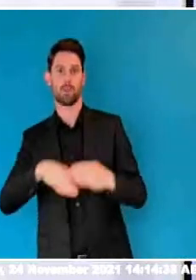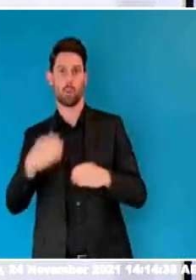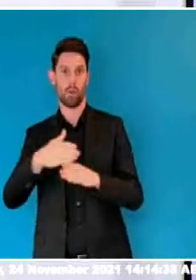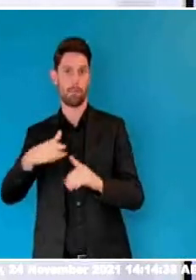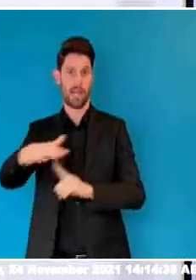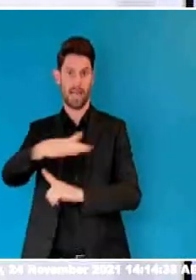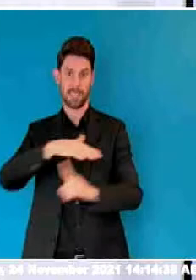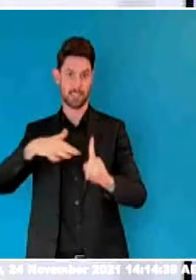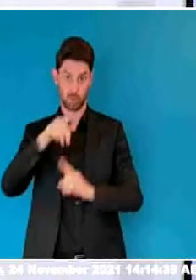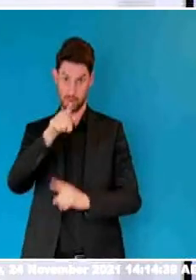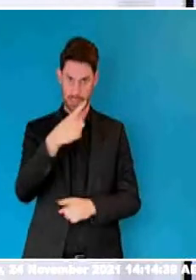Yes.